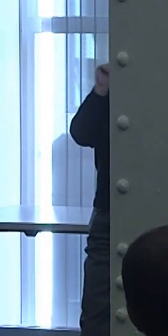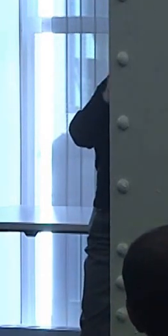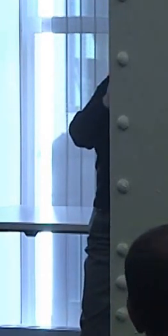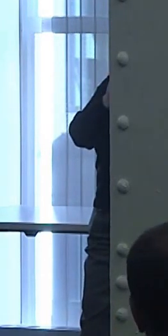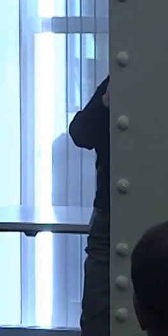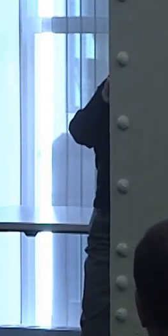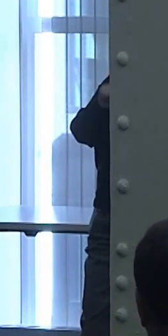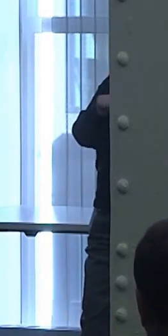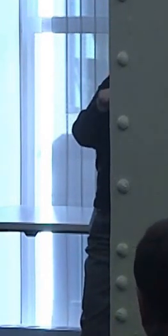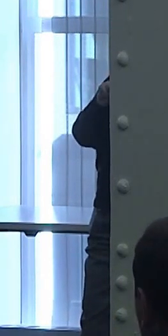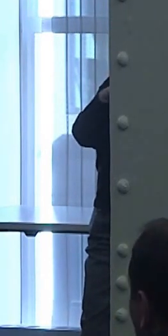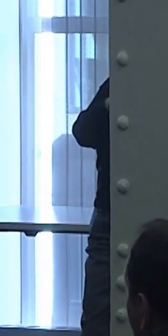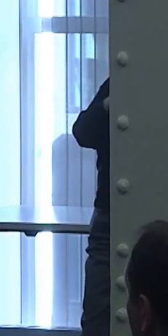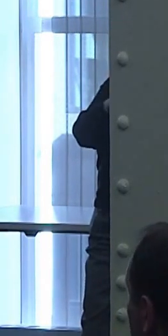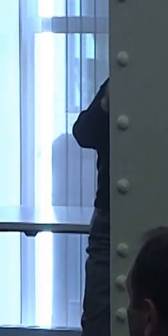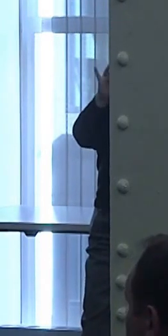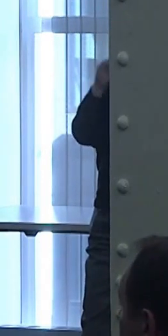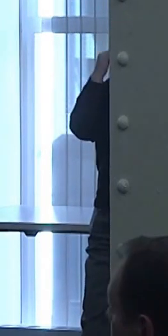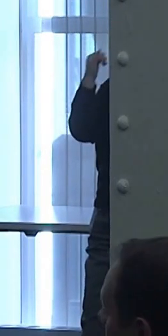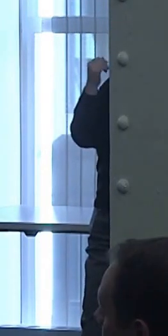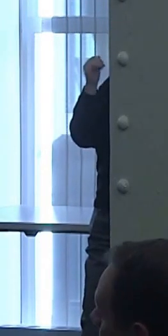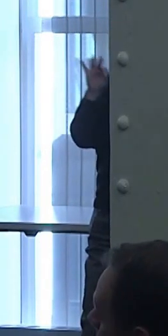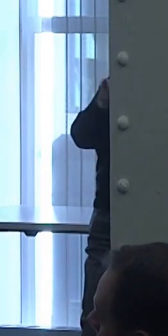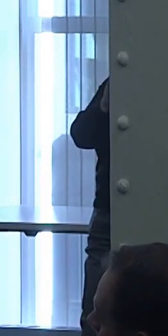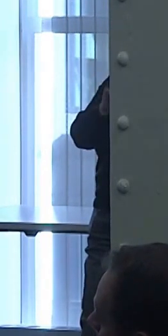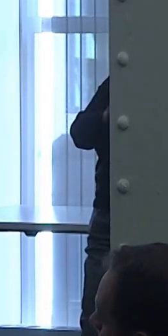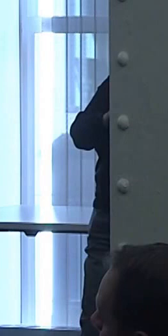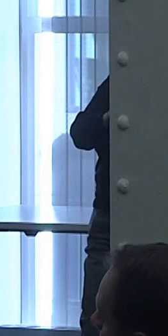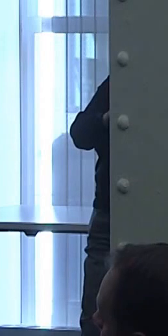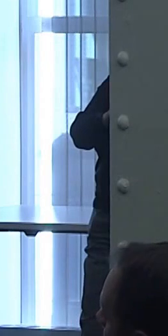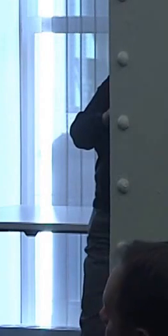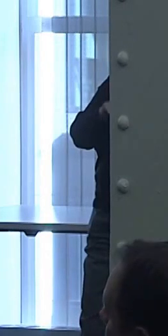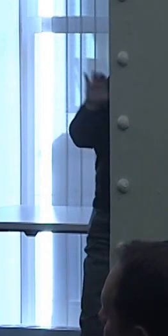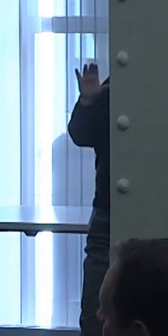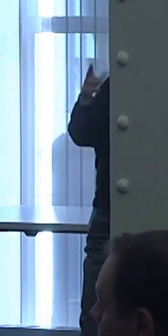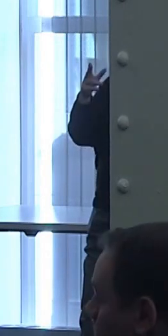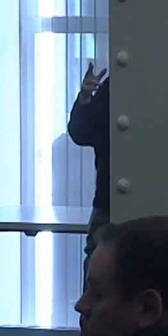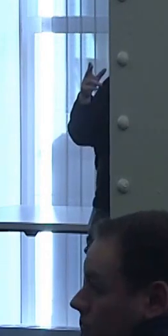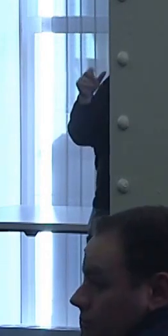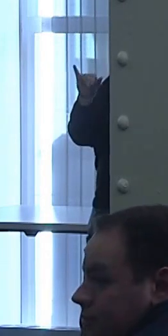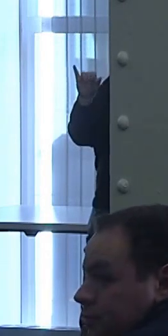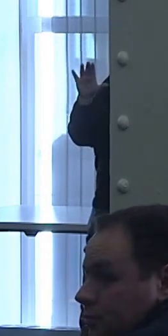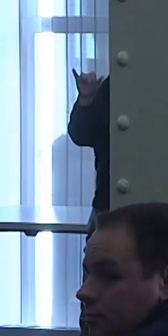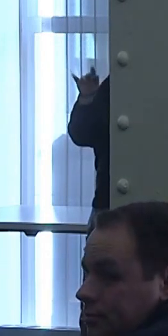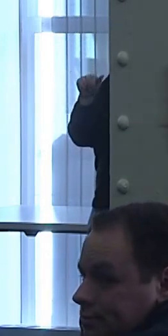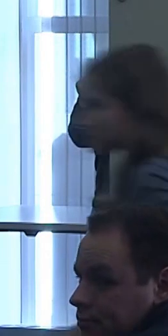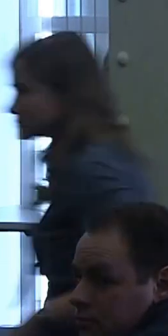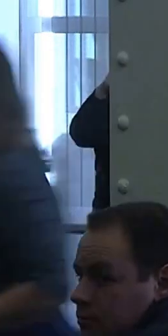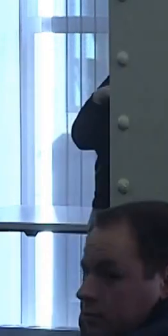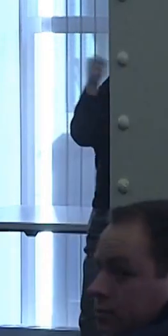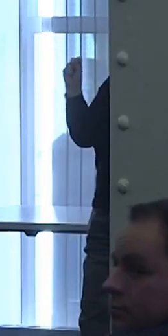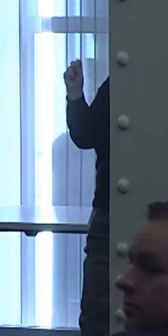her study of ideas of identity, Chicana feminism, and neoliberalism